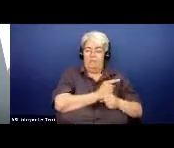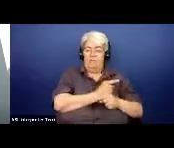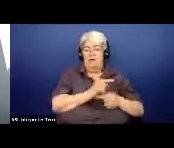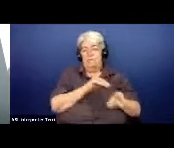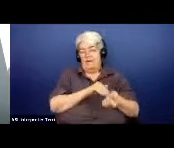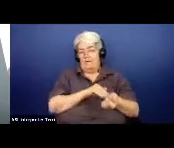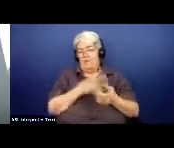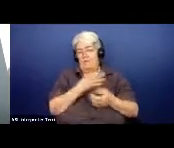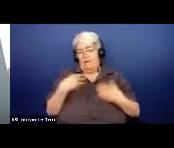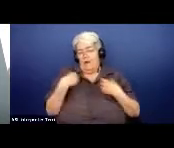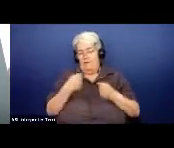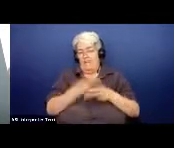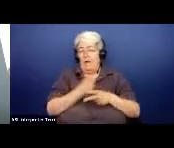Just because you go into a jail or prison